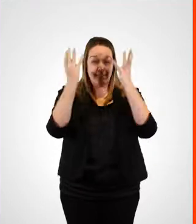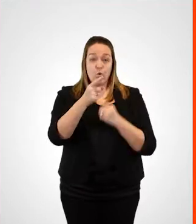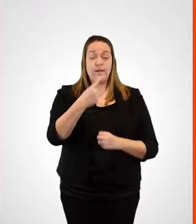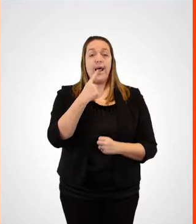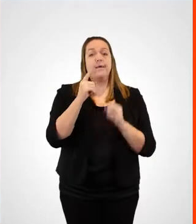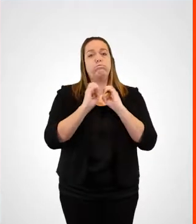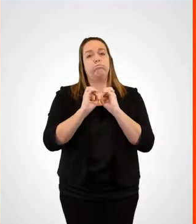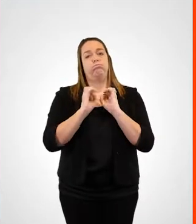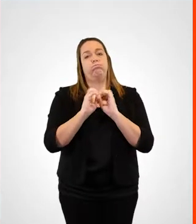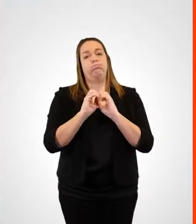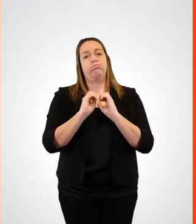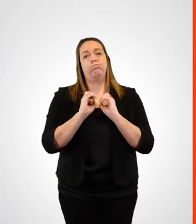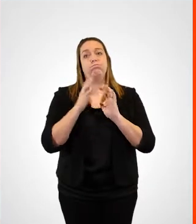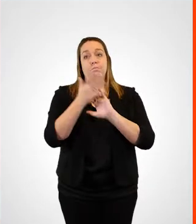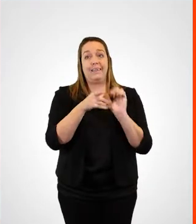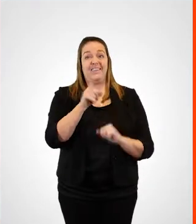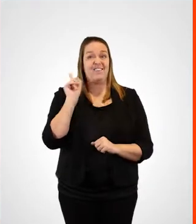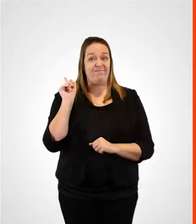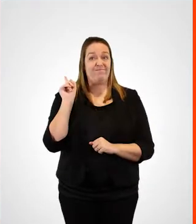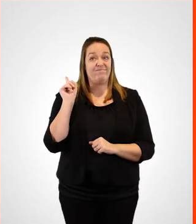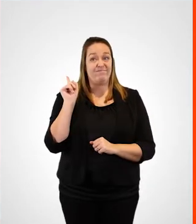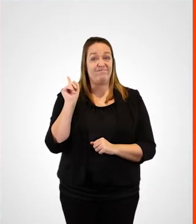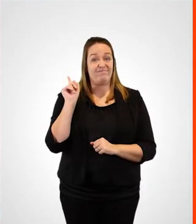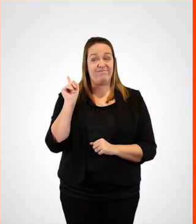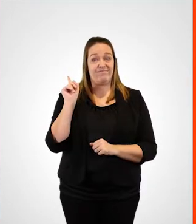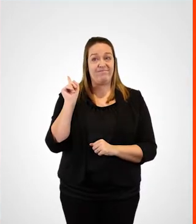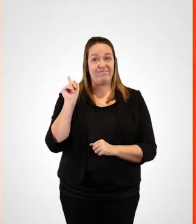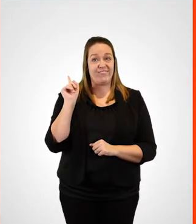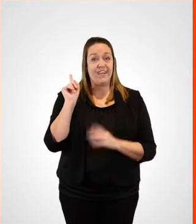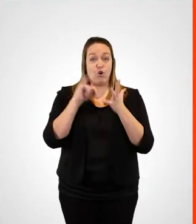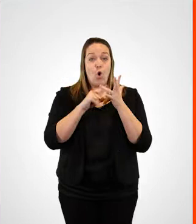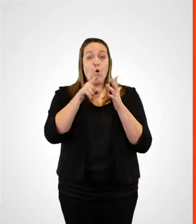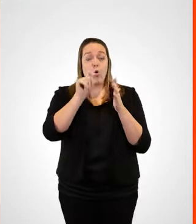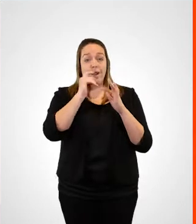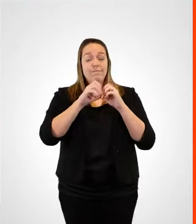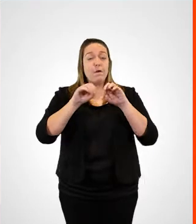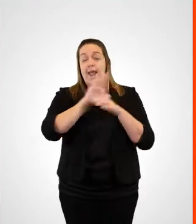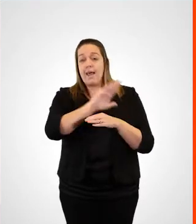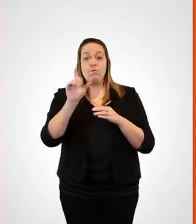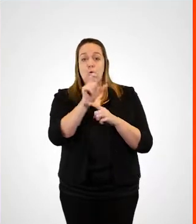So you would finger spell every word that you said all day long.